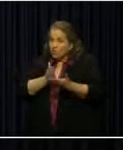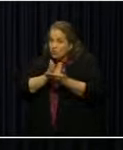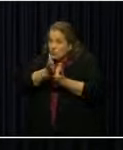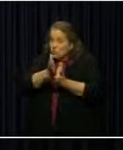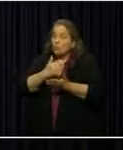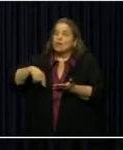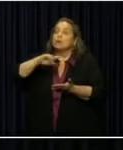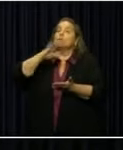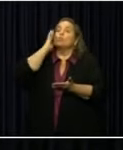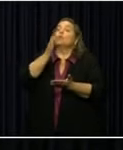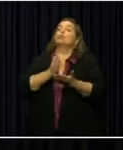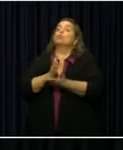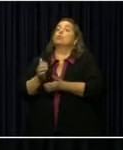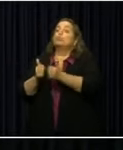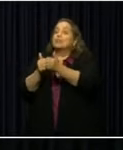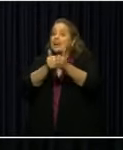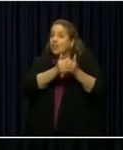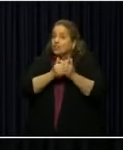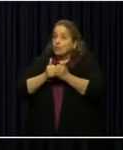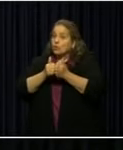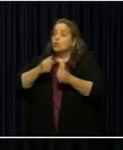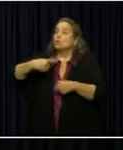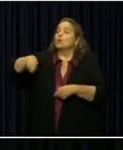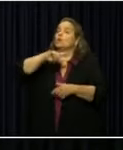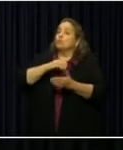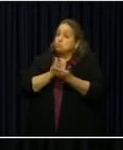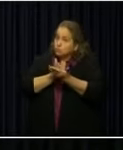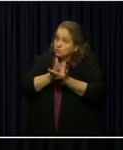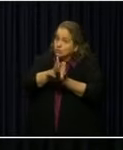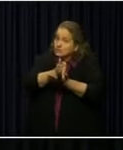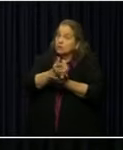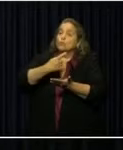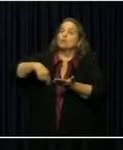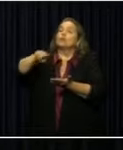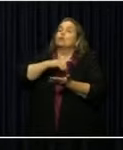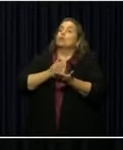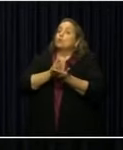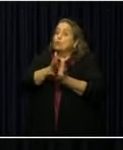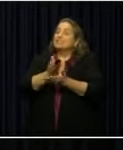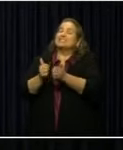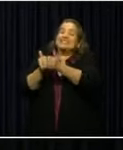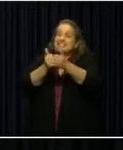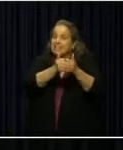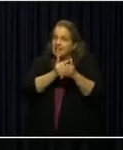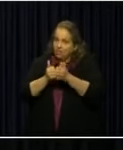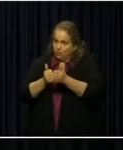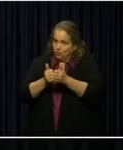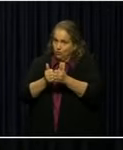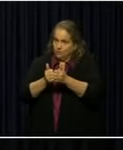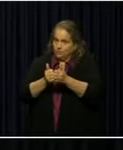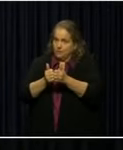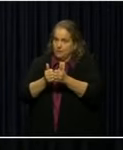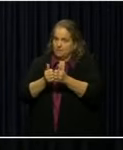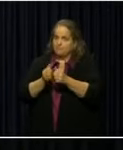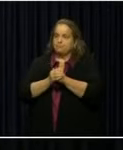OUT THERE THAT THOSE THAT DON'T BELIEVE THIS VIRUS IS REAL, WE KNOW, AND WE ARE TOGETHER, NOT